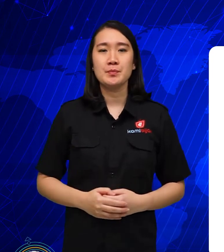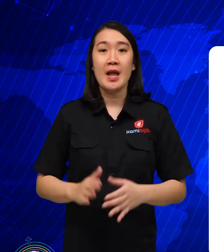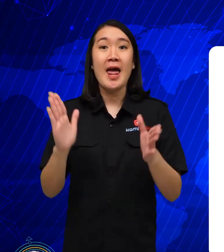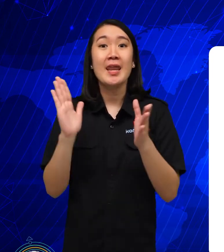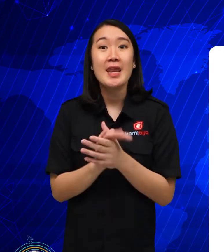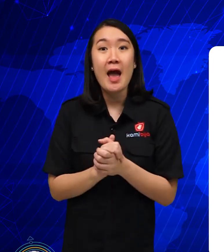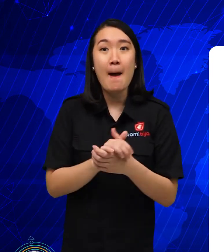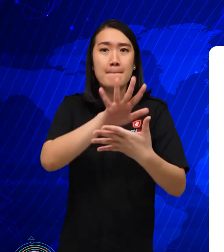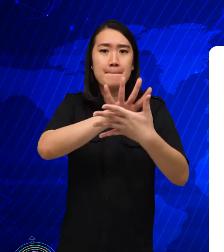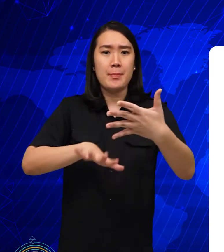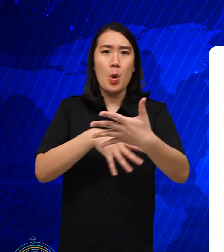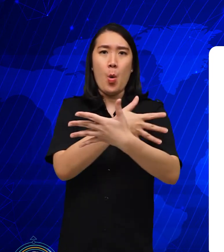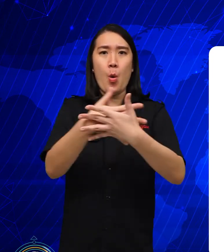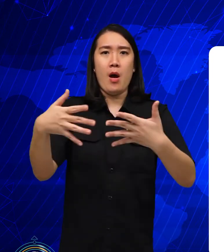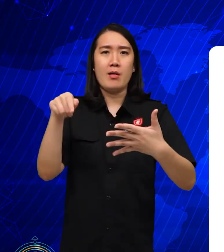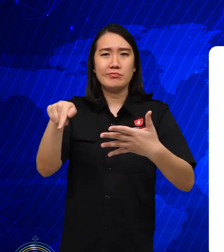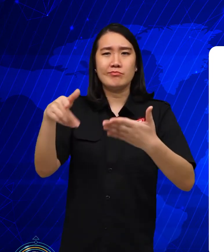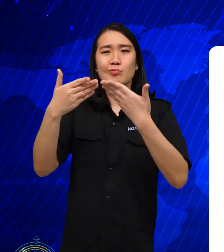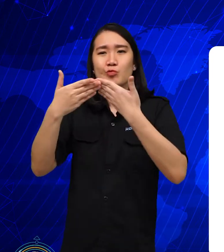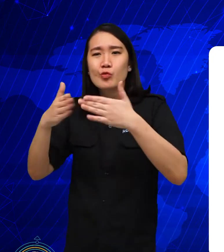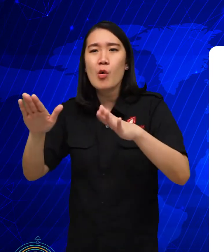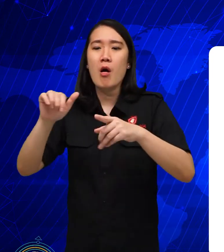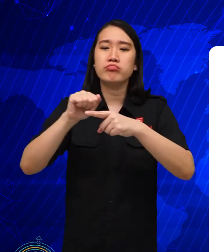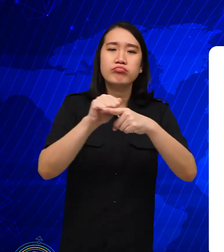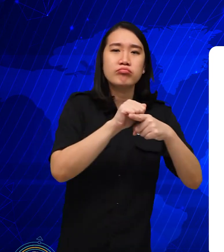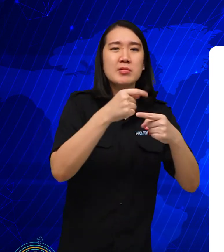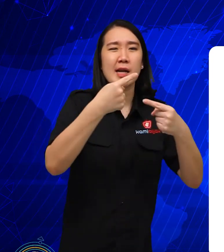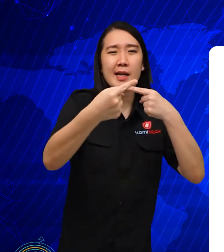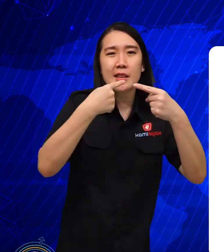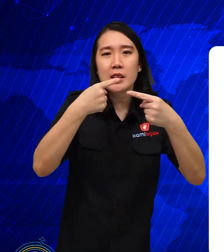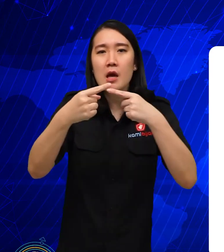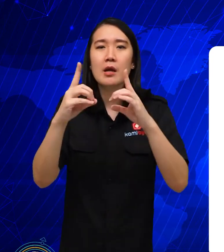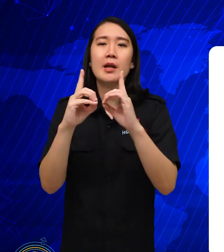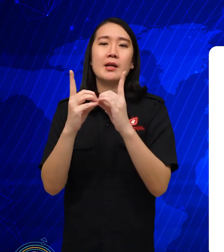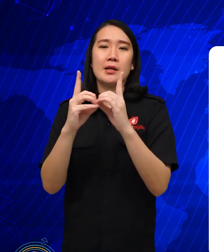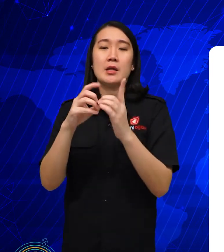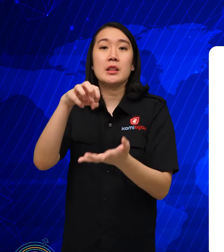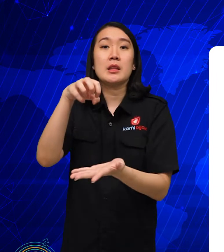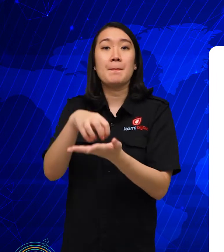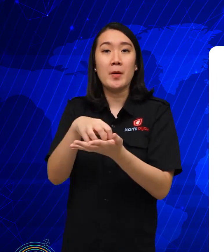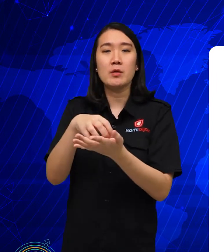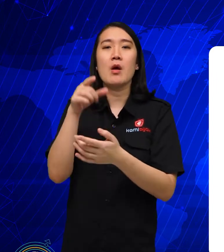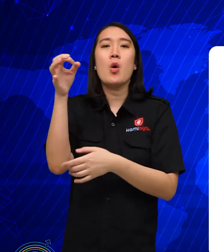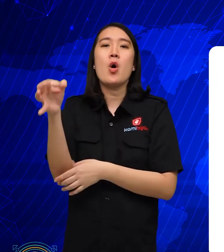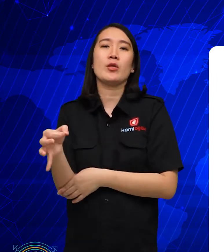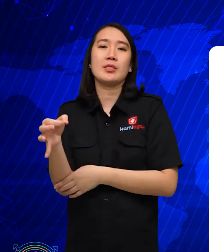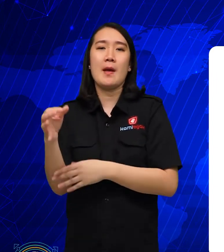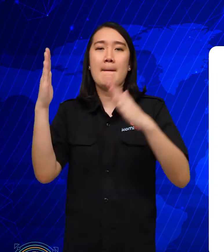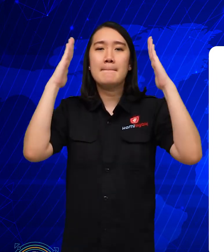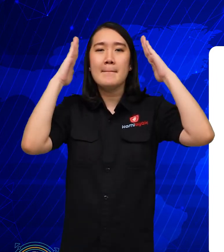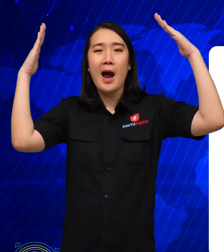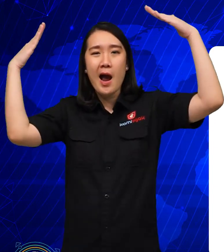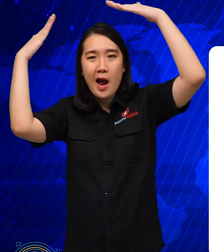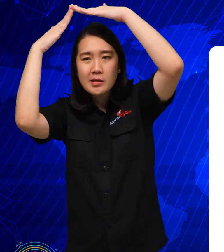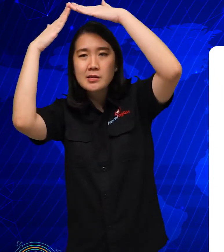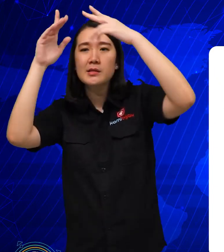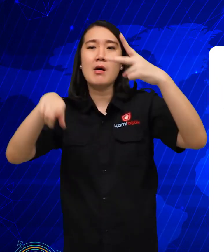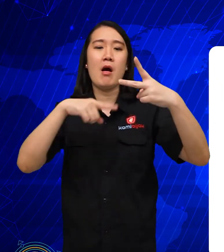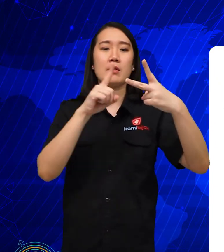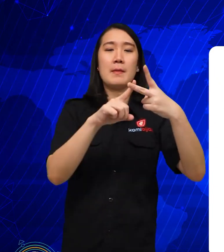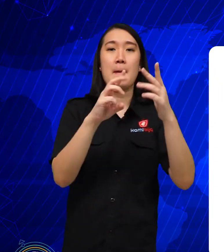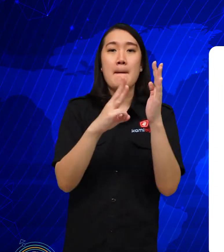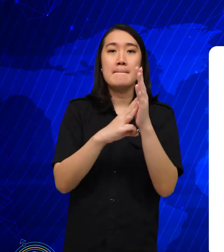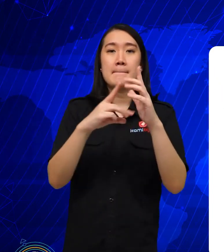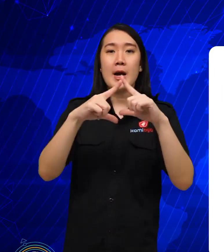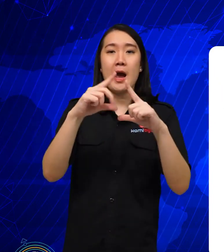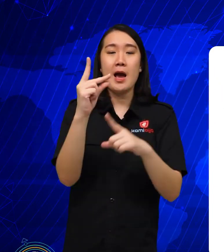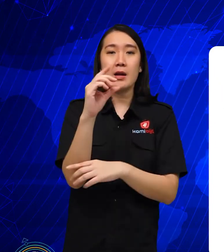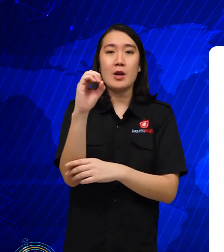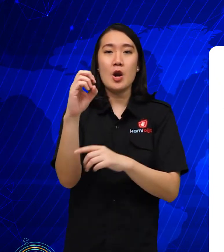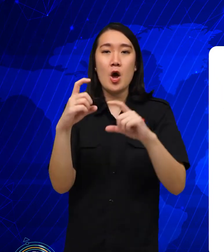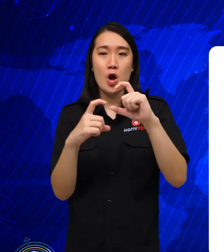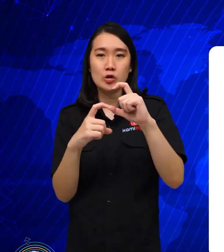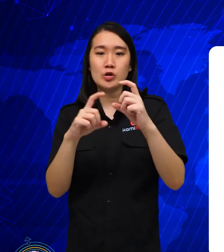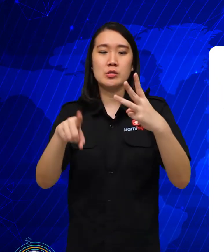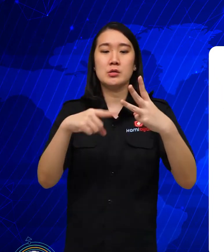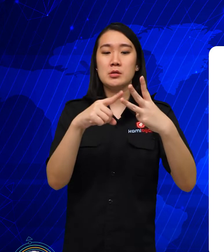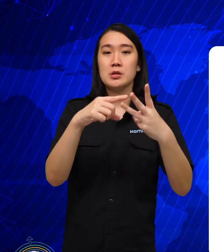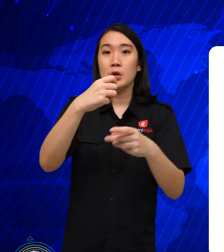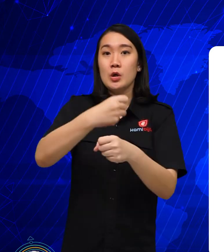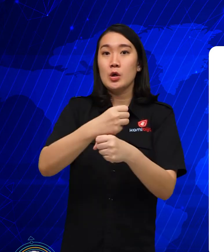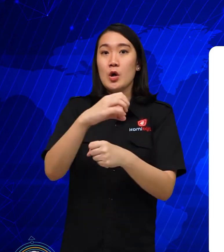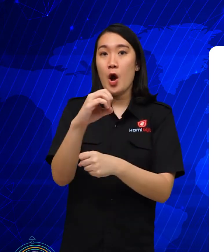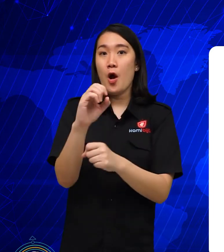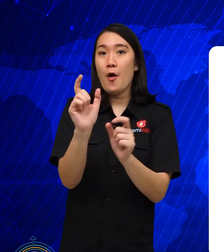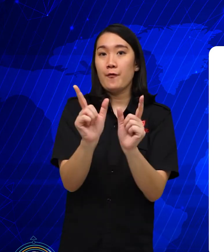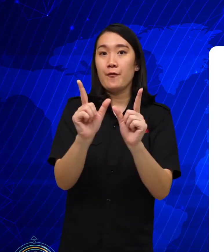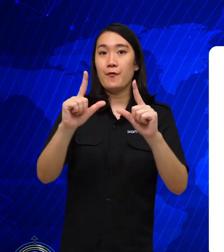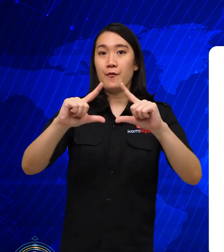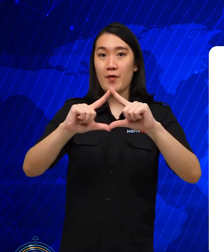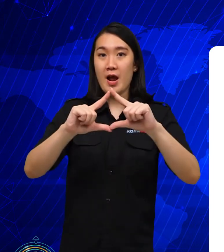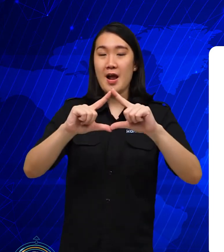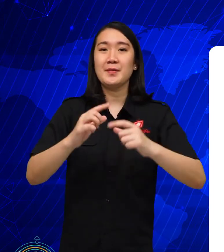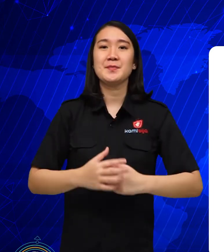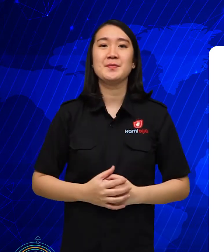Well, the program held literacy training digital data in the cities of Makassar, Maros, and Gowa.